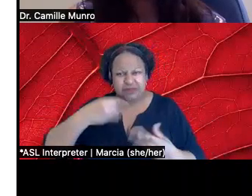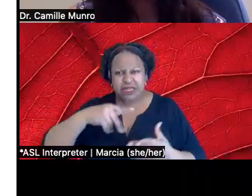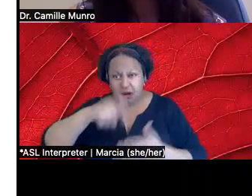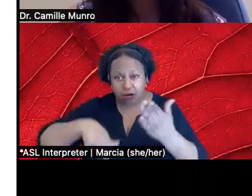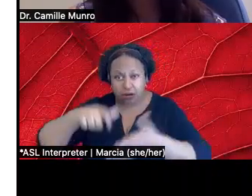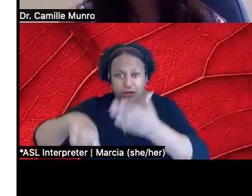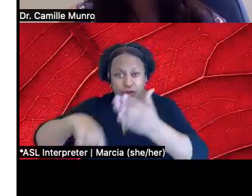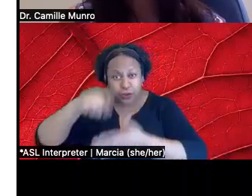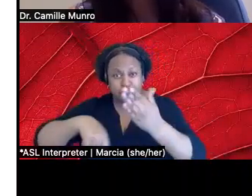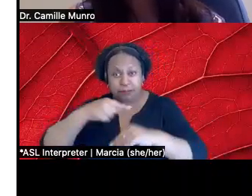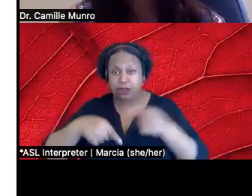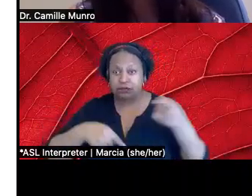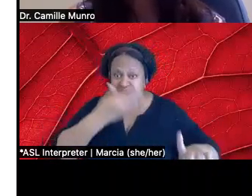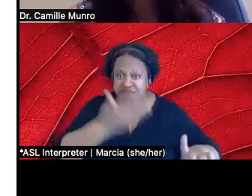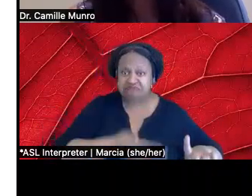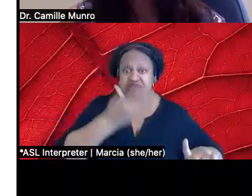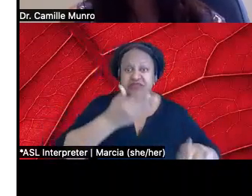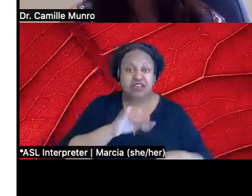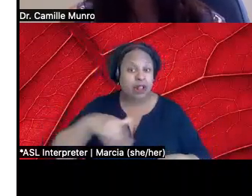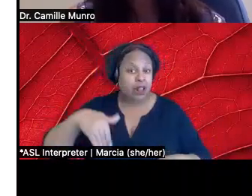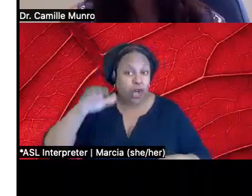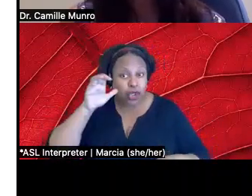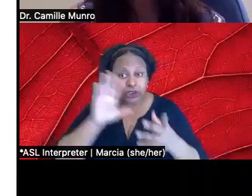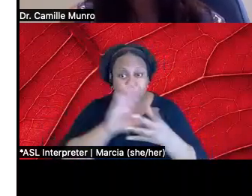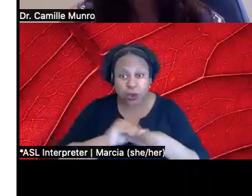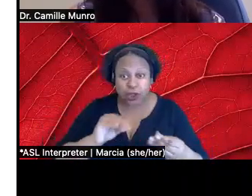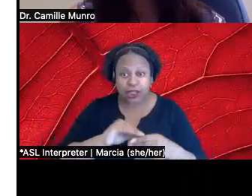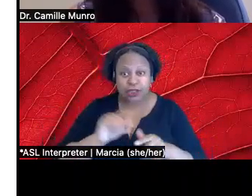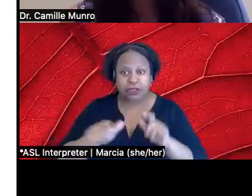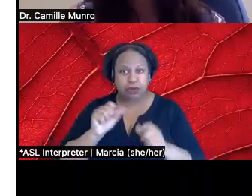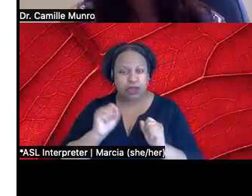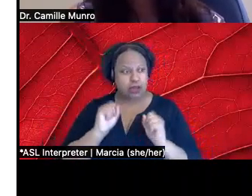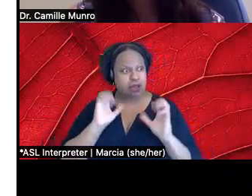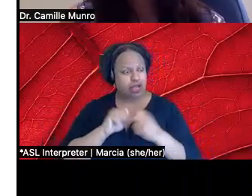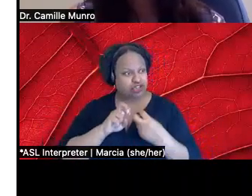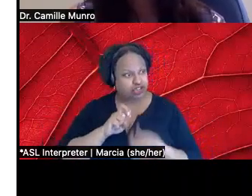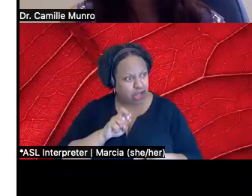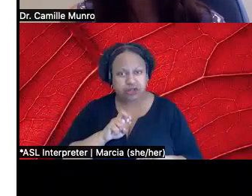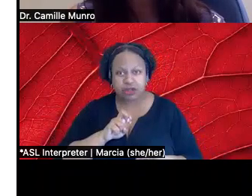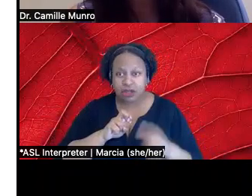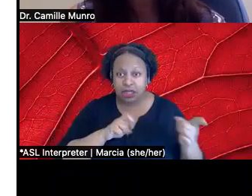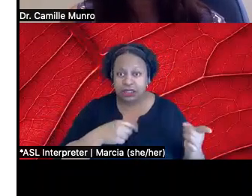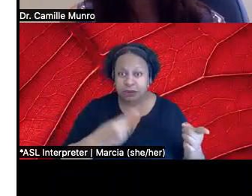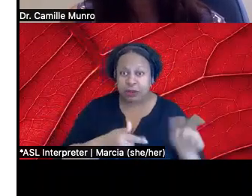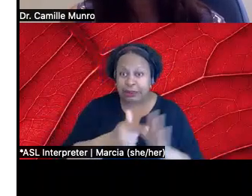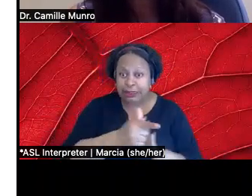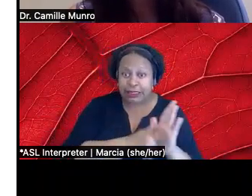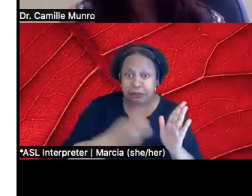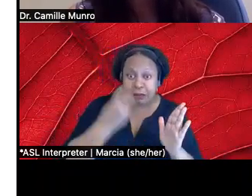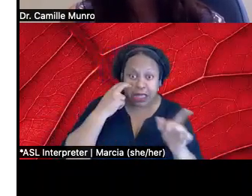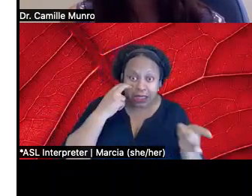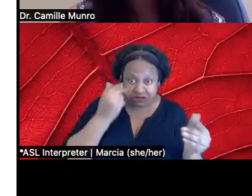anybody who hadn't heard the story was shocked that somebody who was legally blind could